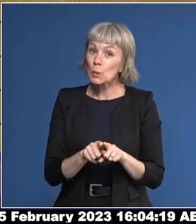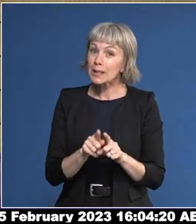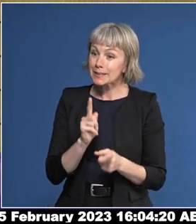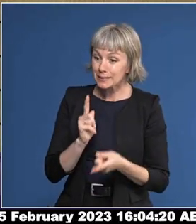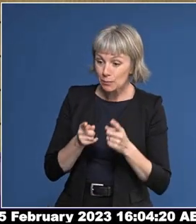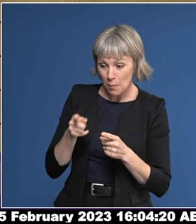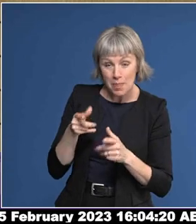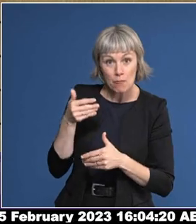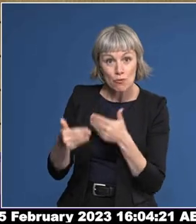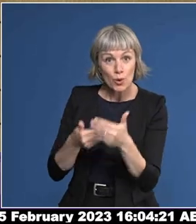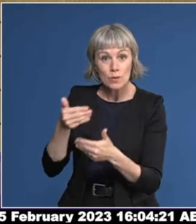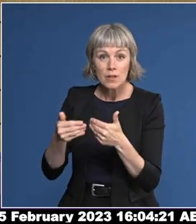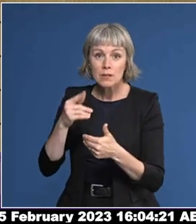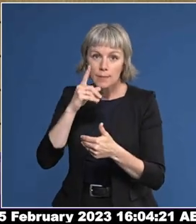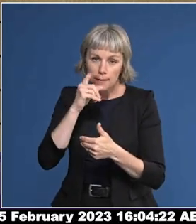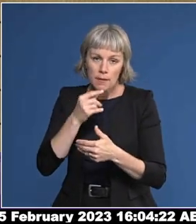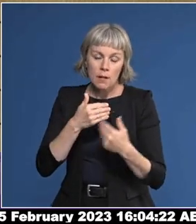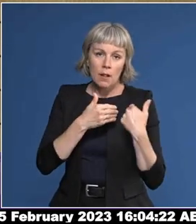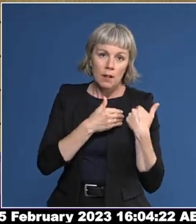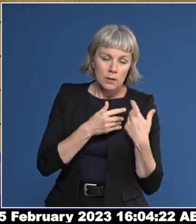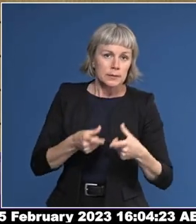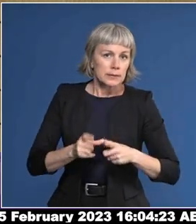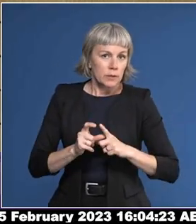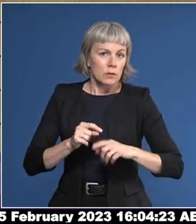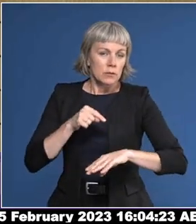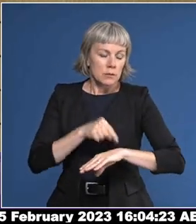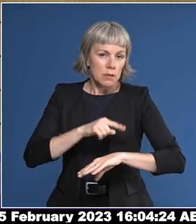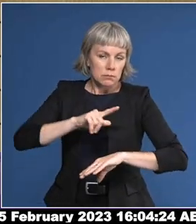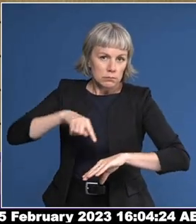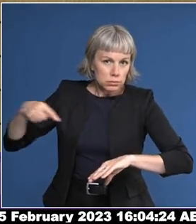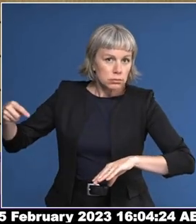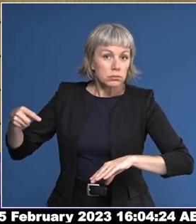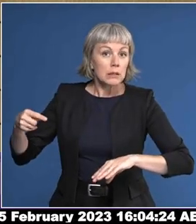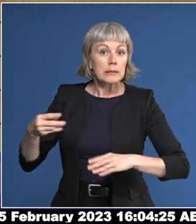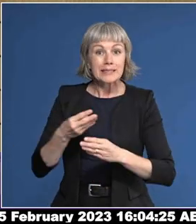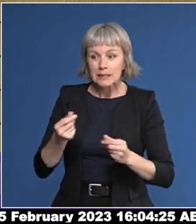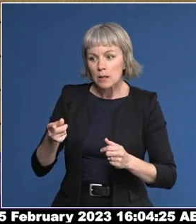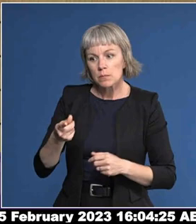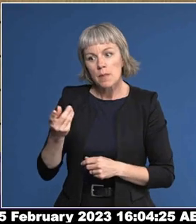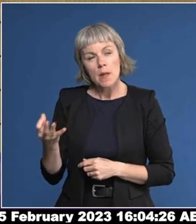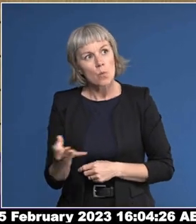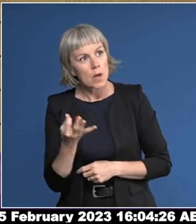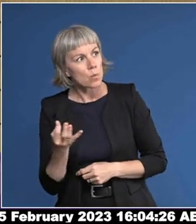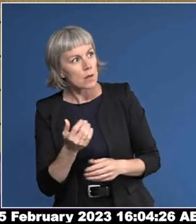It can take time. You can lose valuable workers because their screening has taken too long. Actually, they can start to -